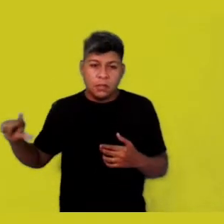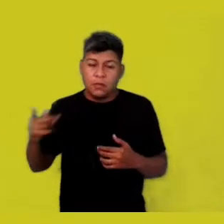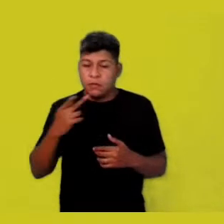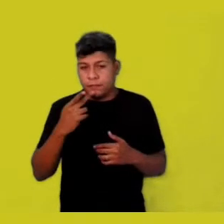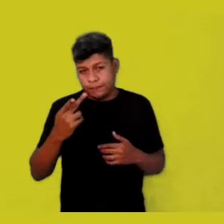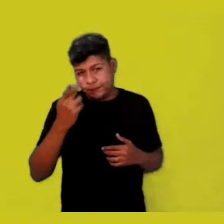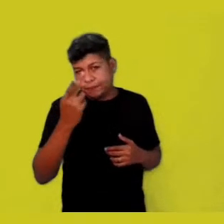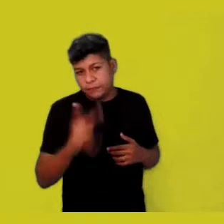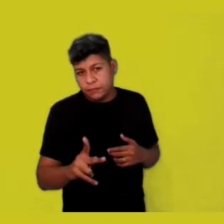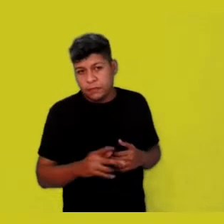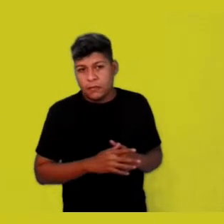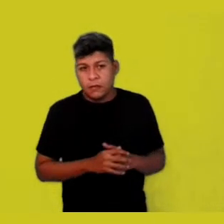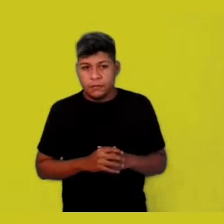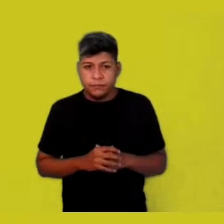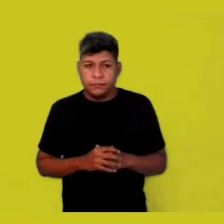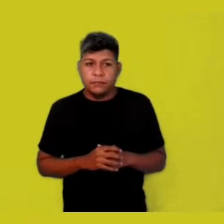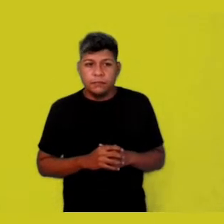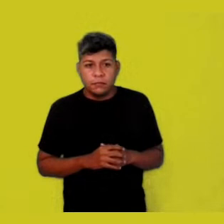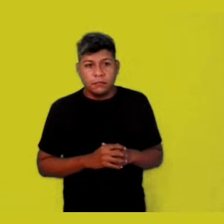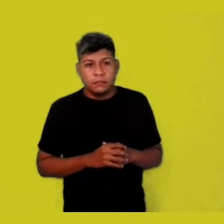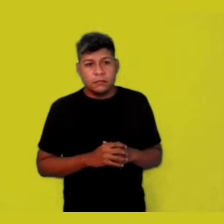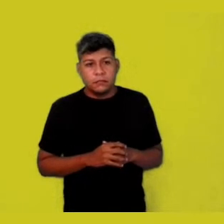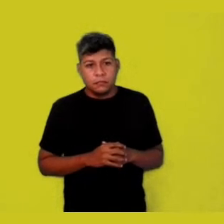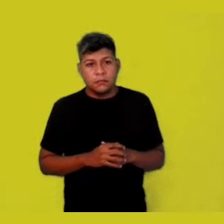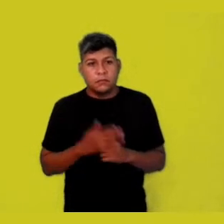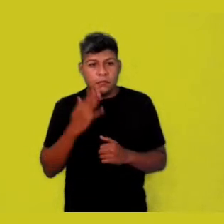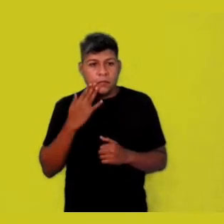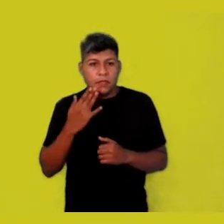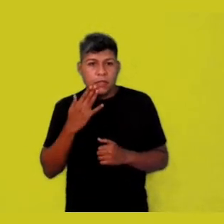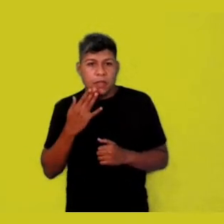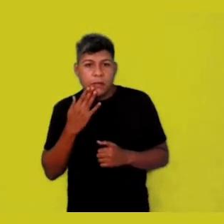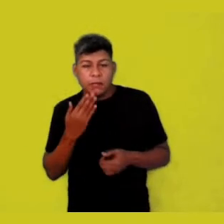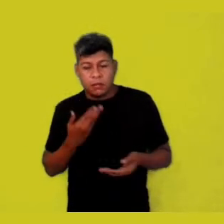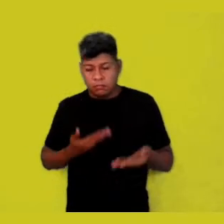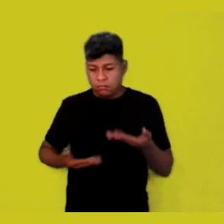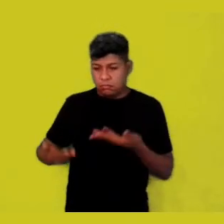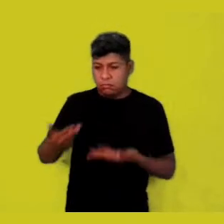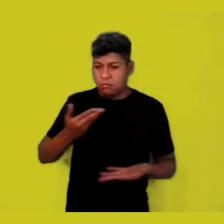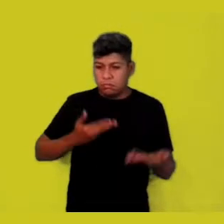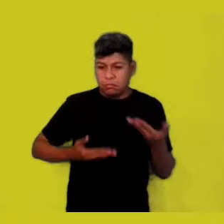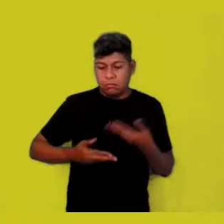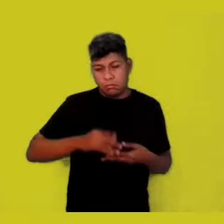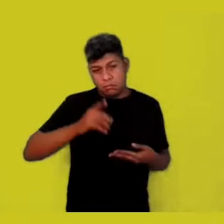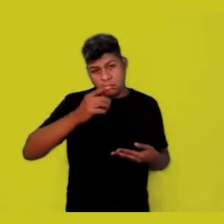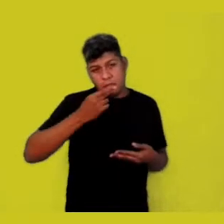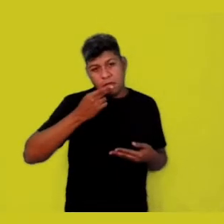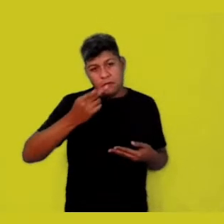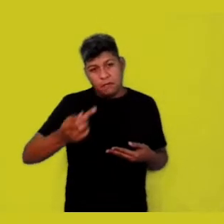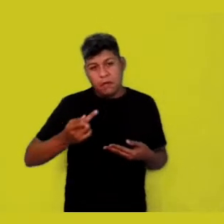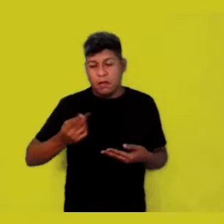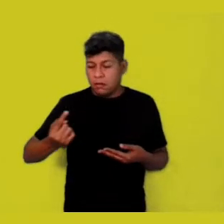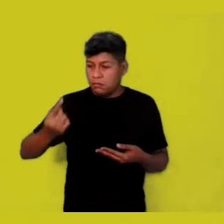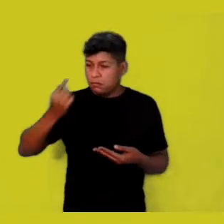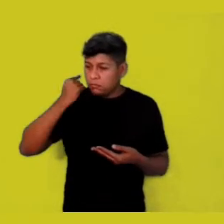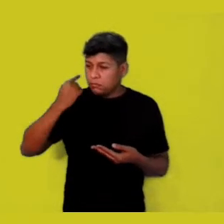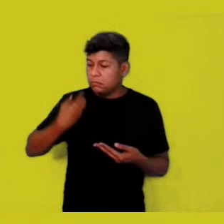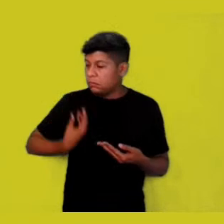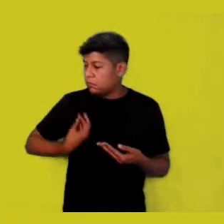these spirals you’ve drawn, moving back and forth,